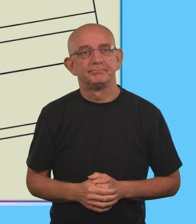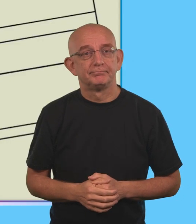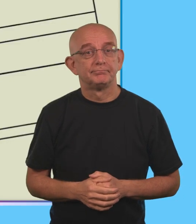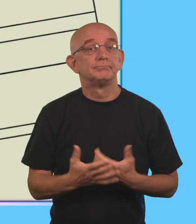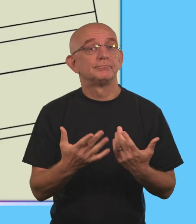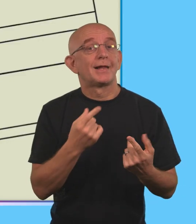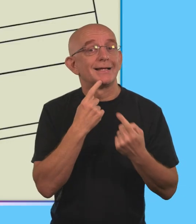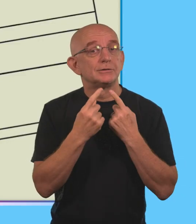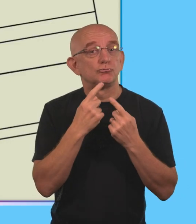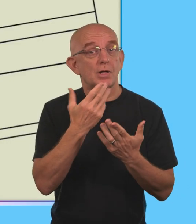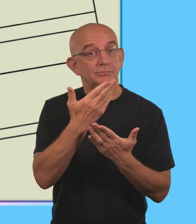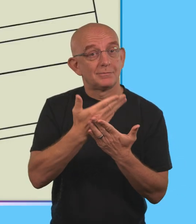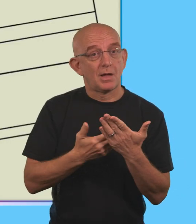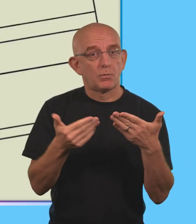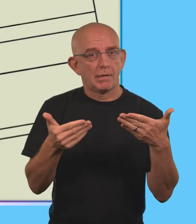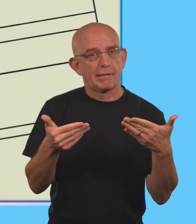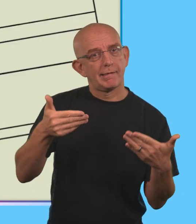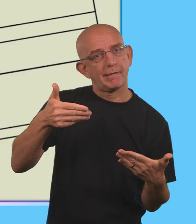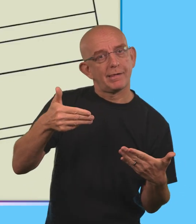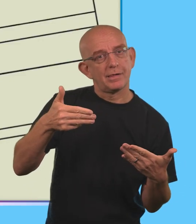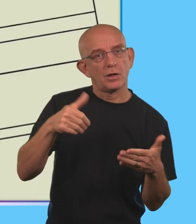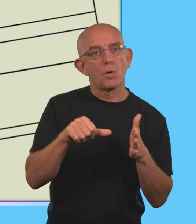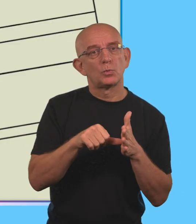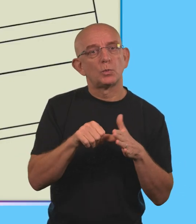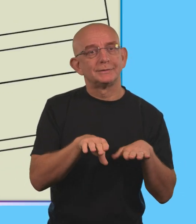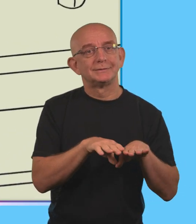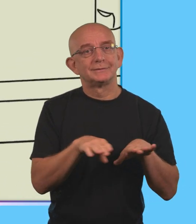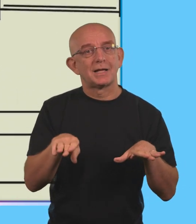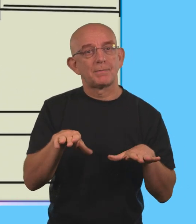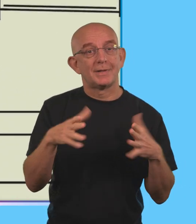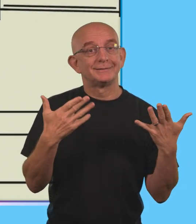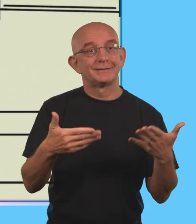An instruction manual sits slightly askew on a wooden table.